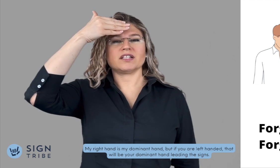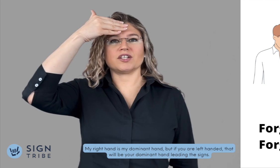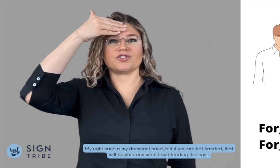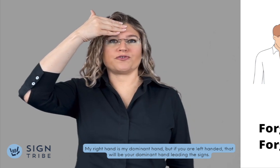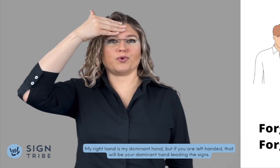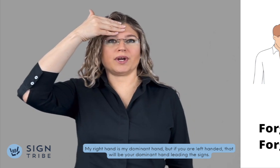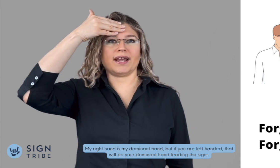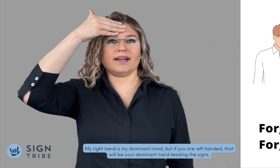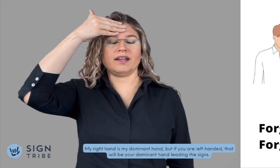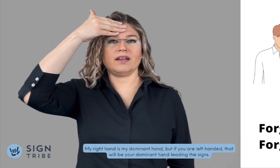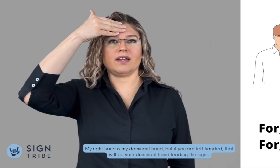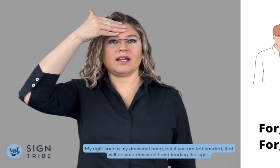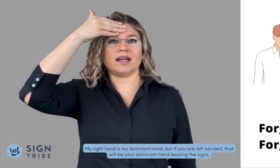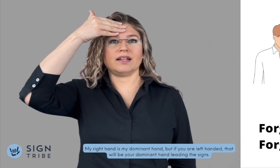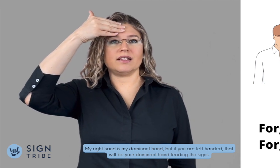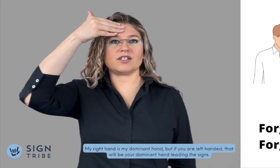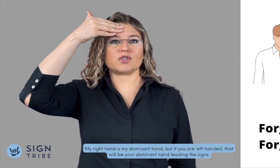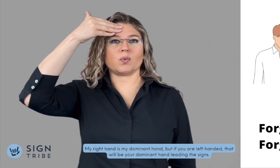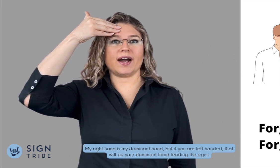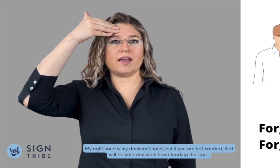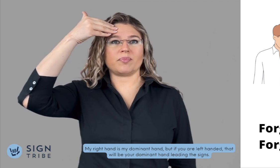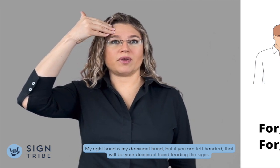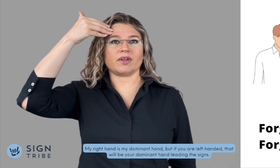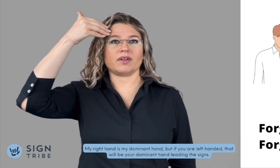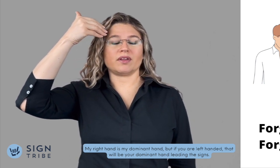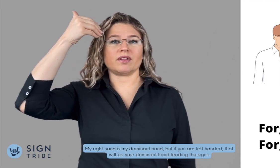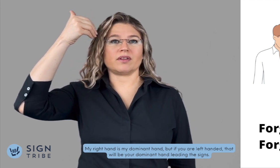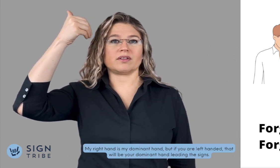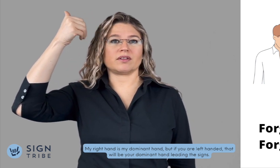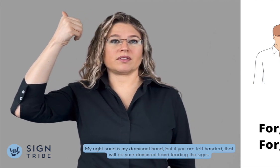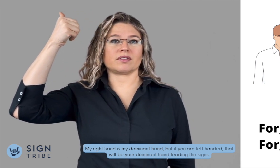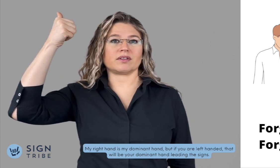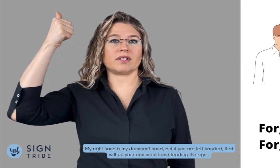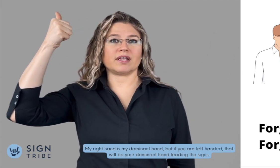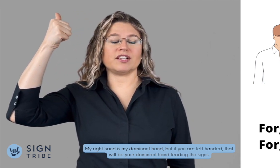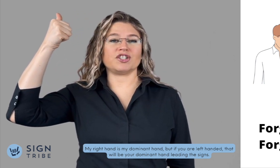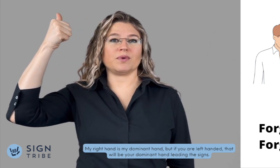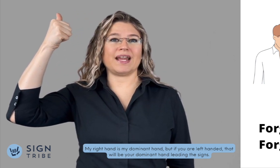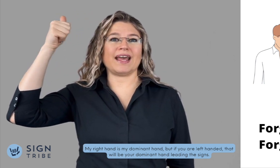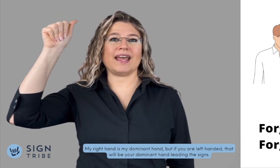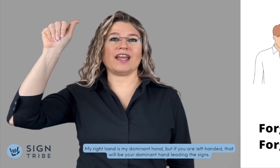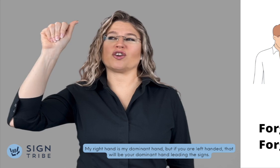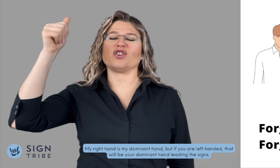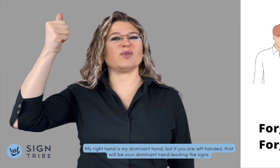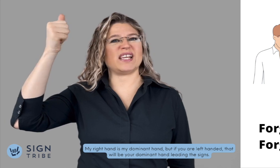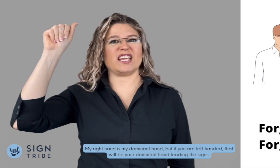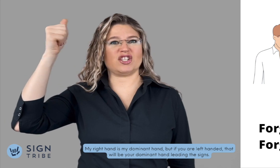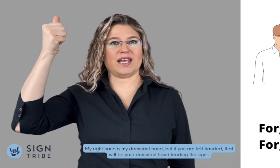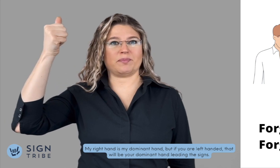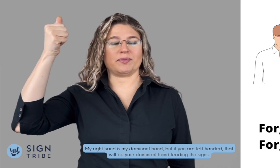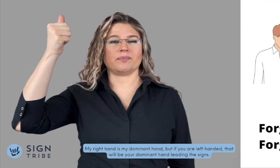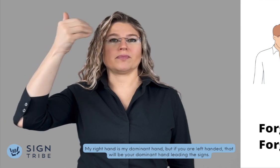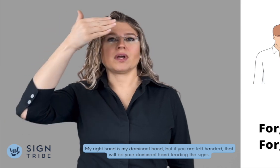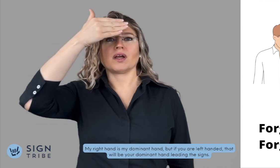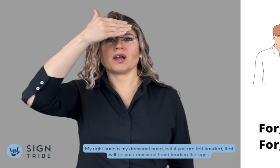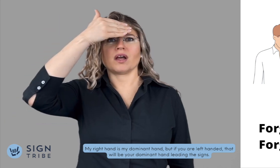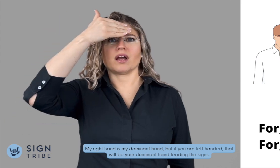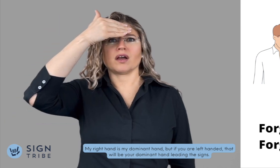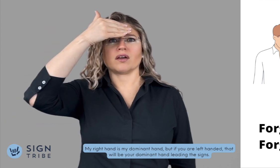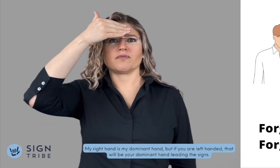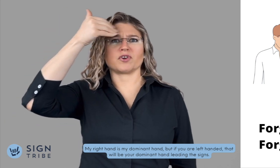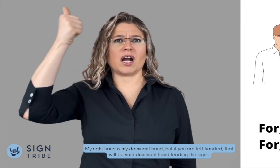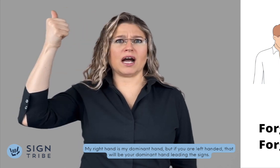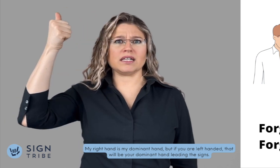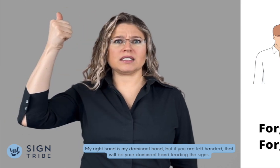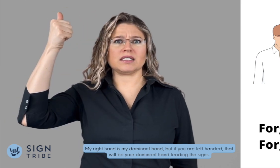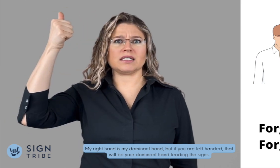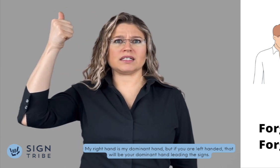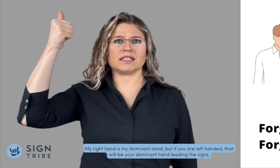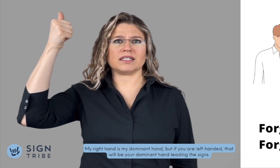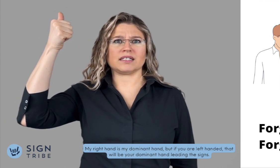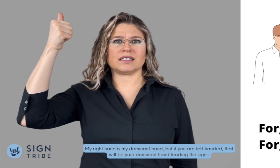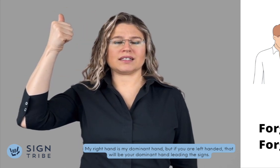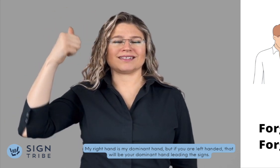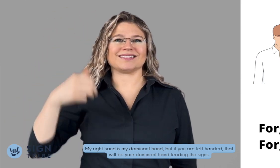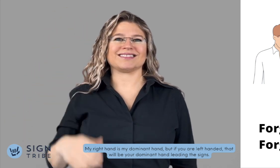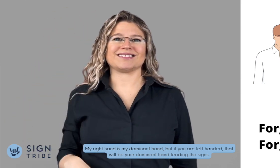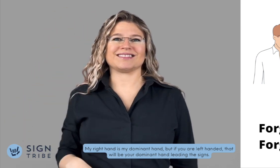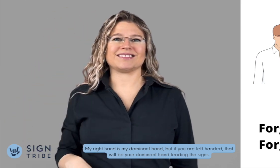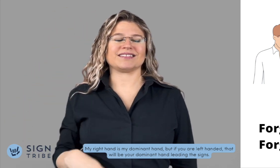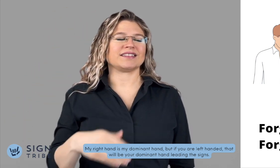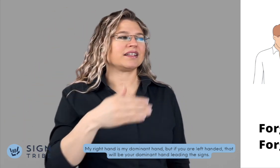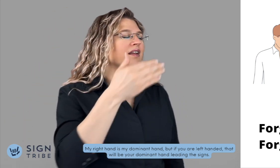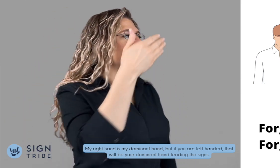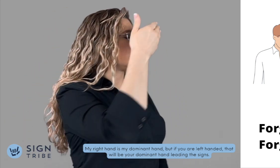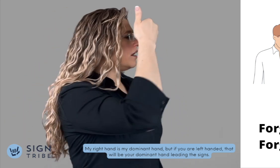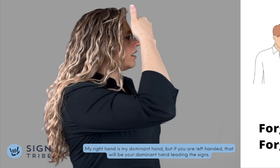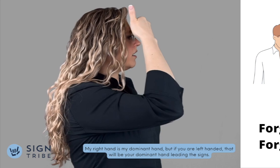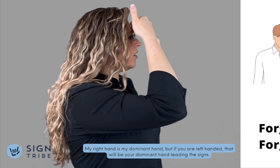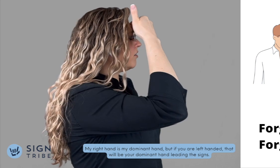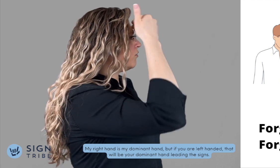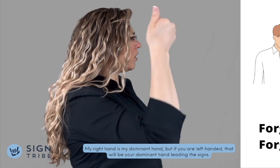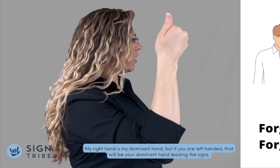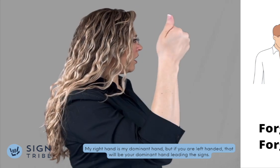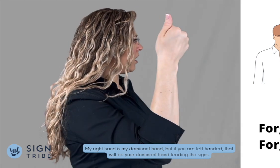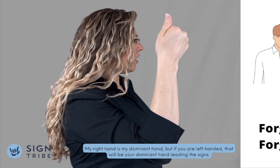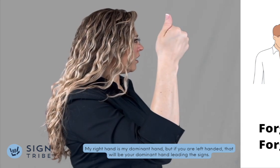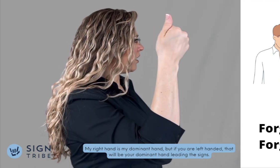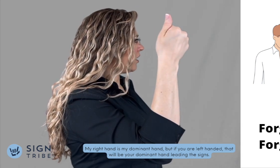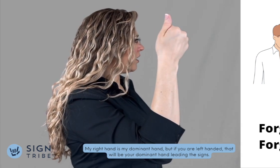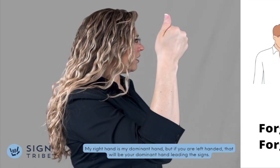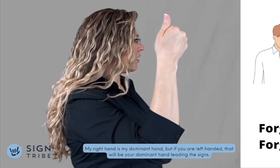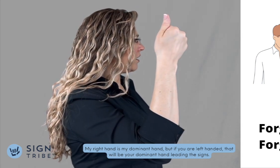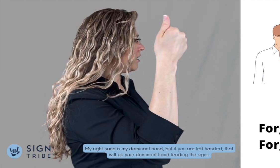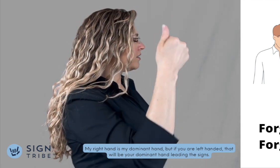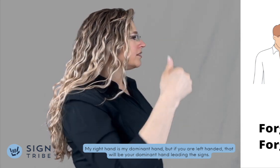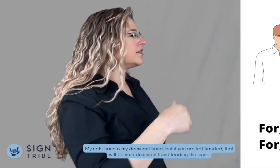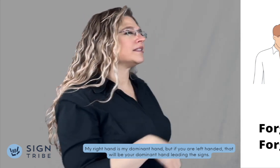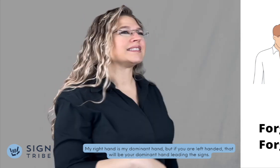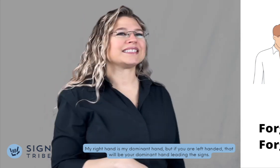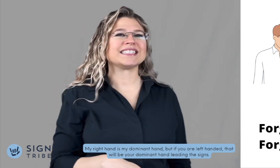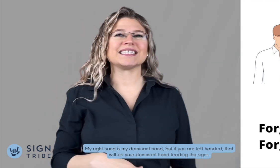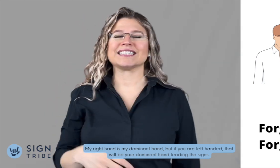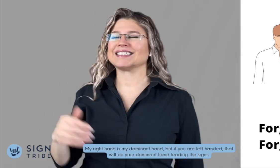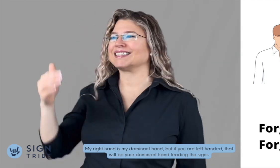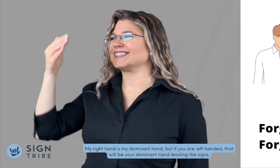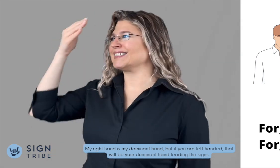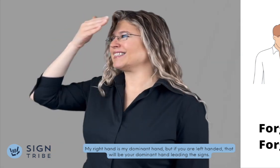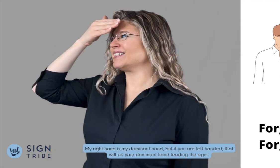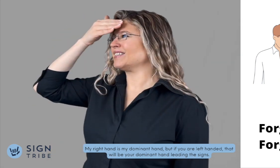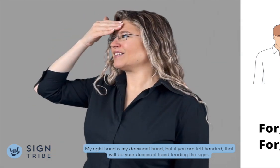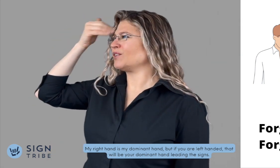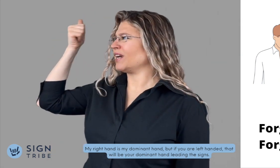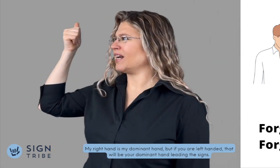touch your forehead and then swipe into an A or loose A shape. Forgot.